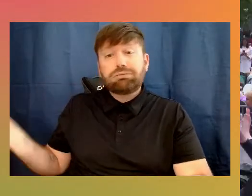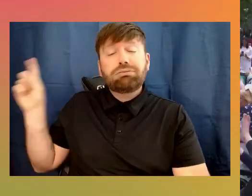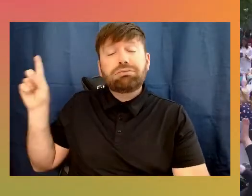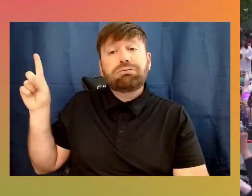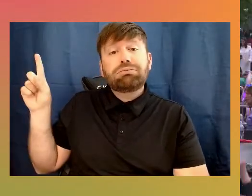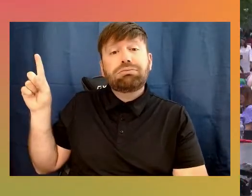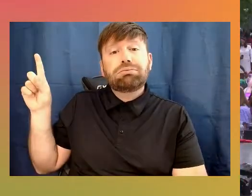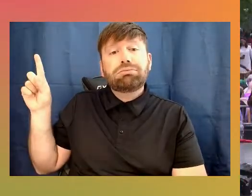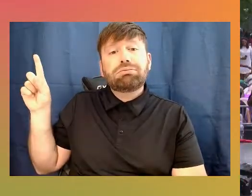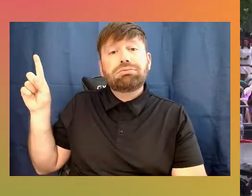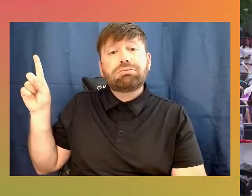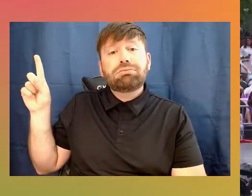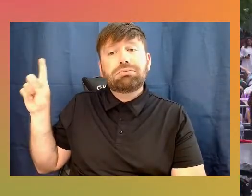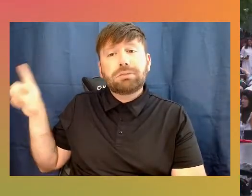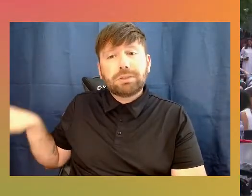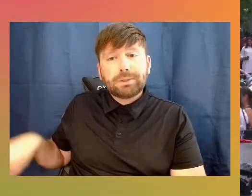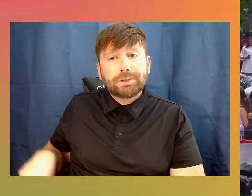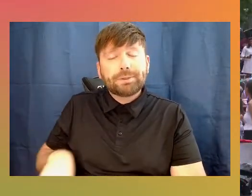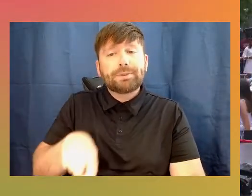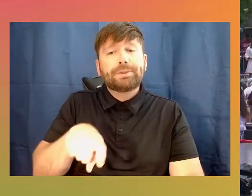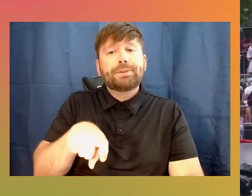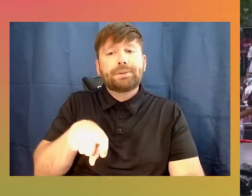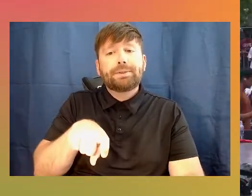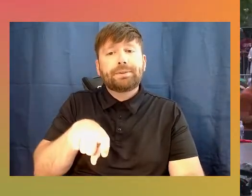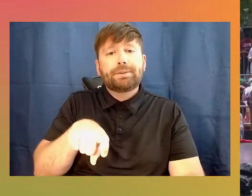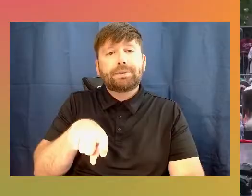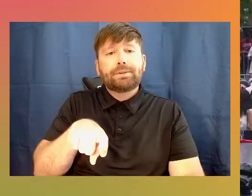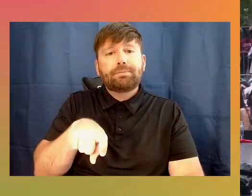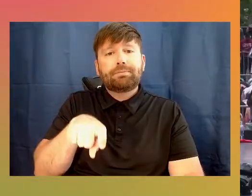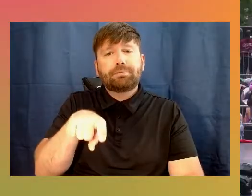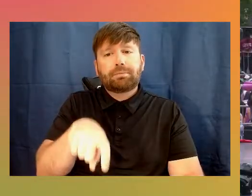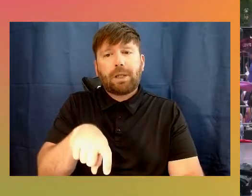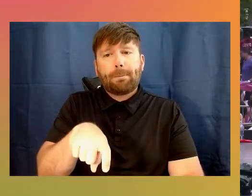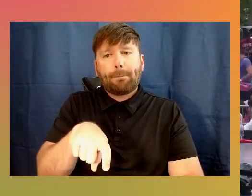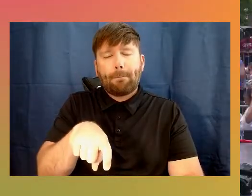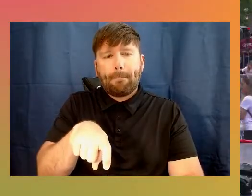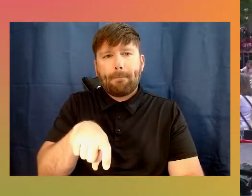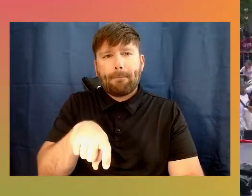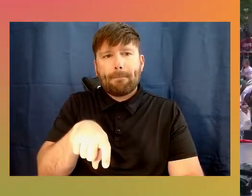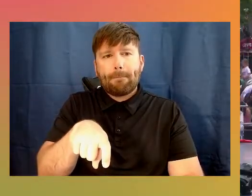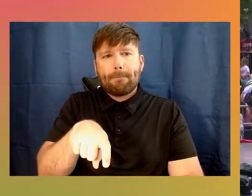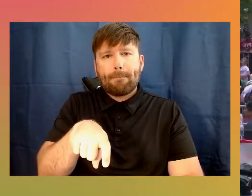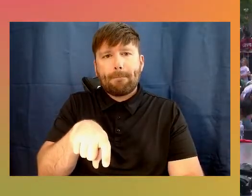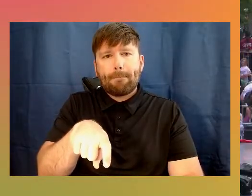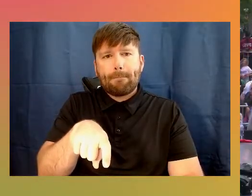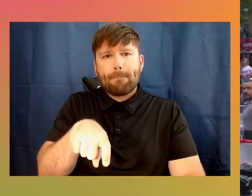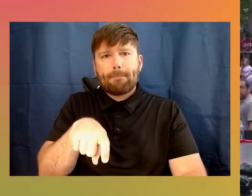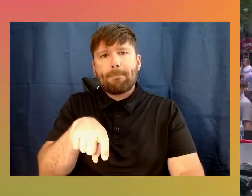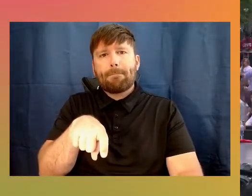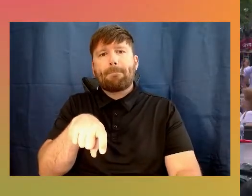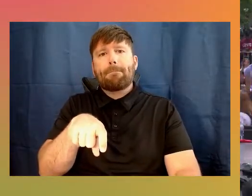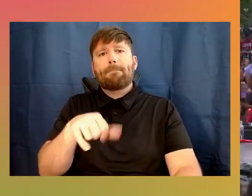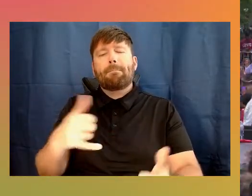ONCE YOU REACH DOWN DOG, RIGHT LEG LIFTS UP AND BACK. BIG IS IN. EXHALE, SHIFT FORWARD, SQUEEZE.